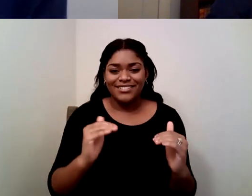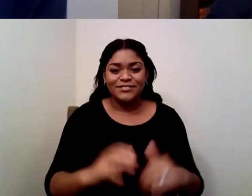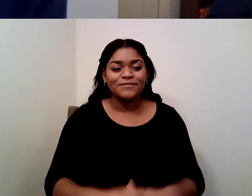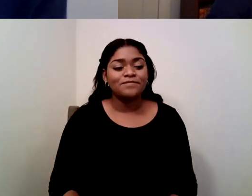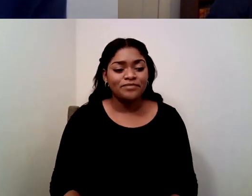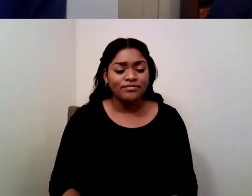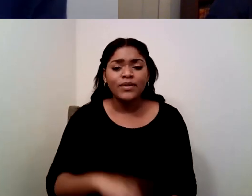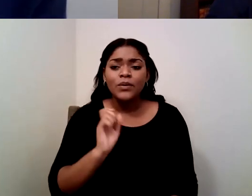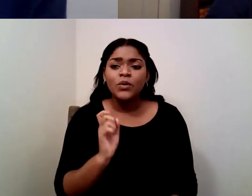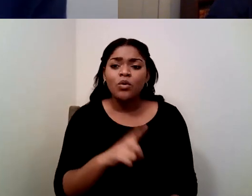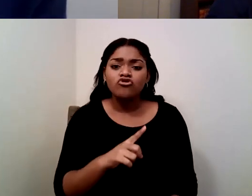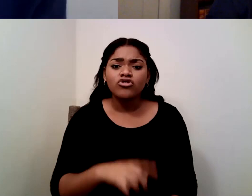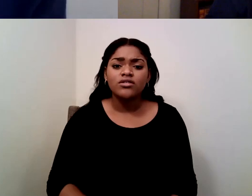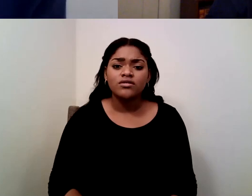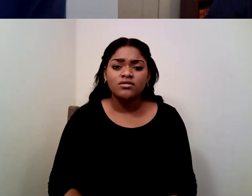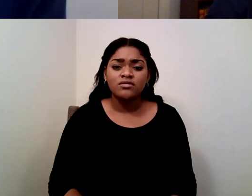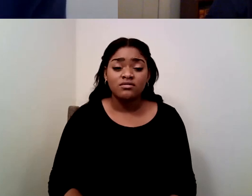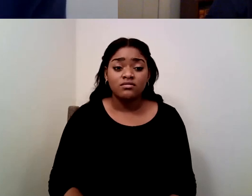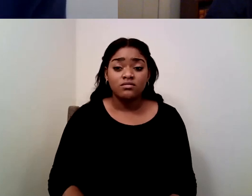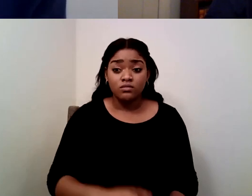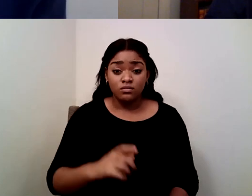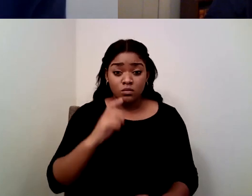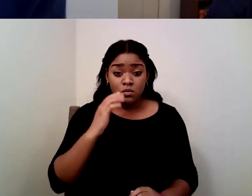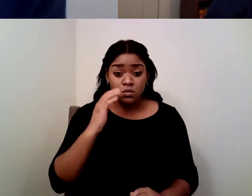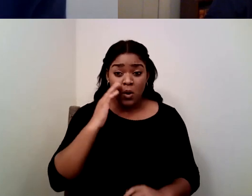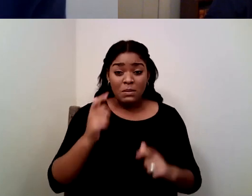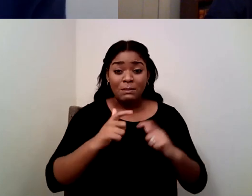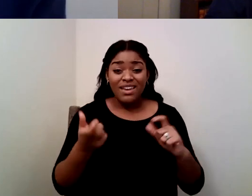Someone had asked with the huge increase in demand for coffee,